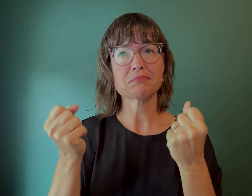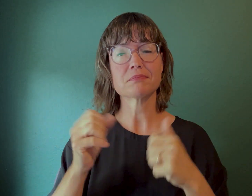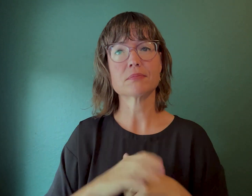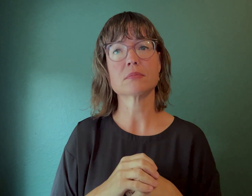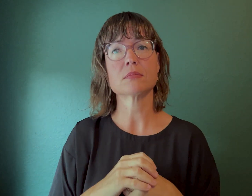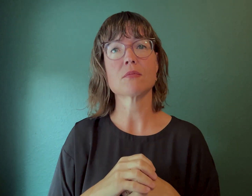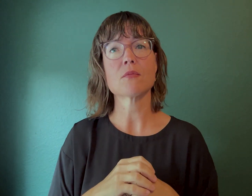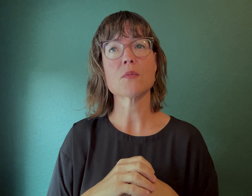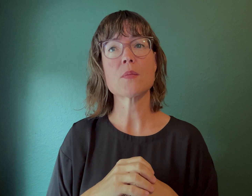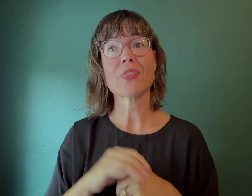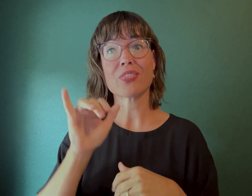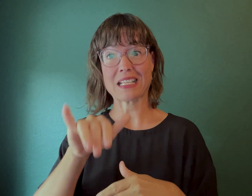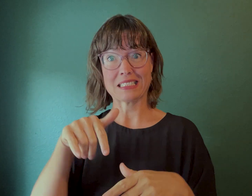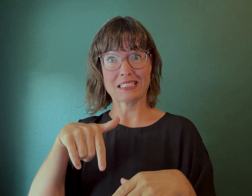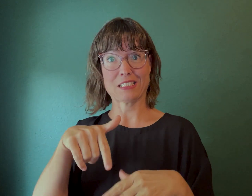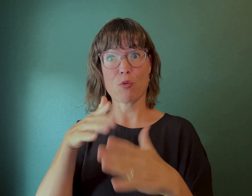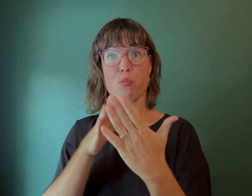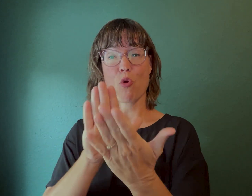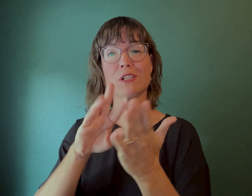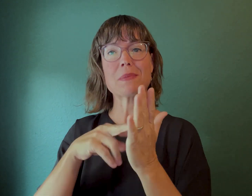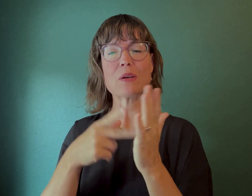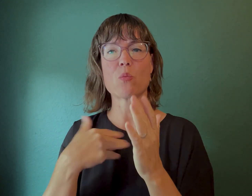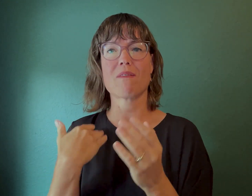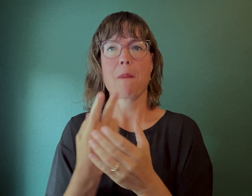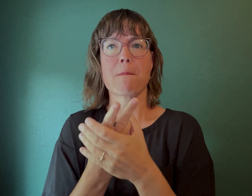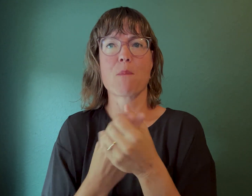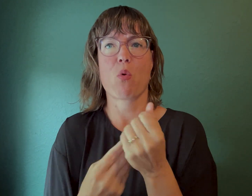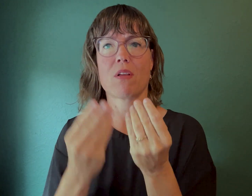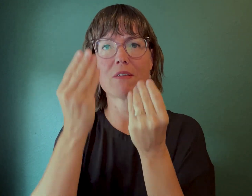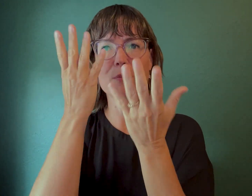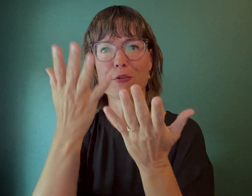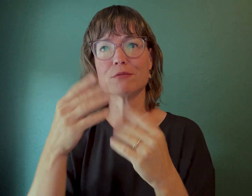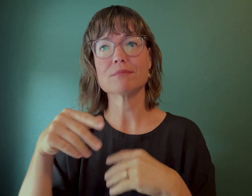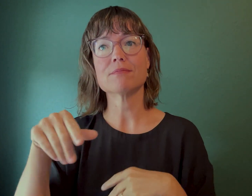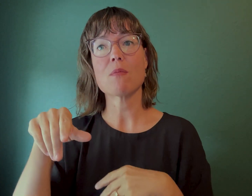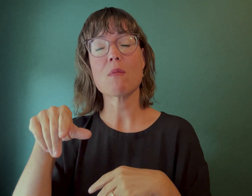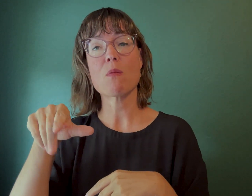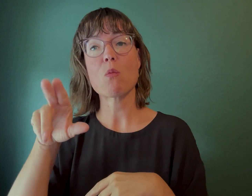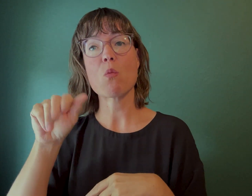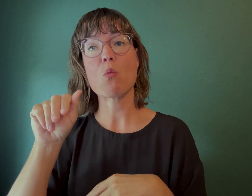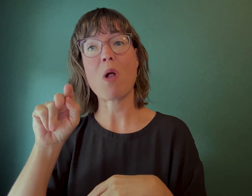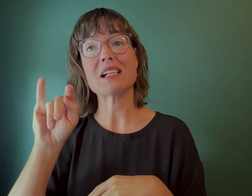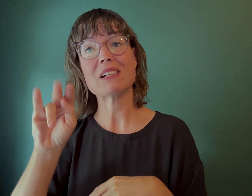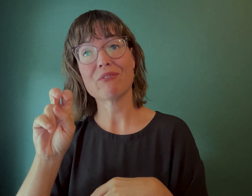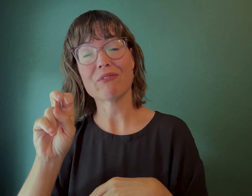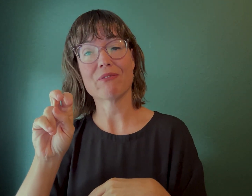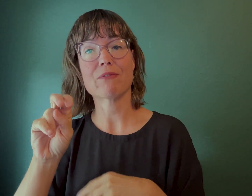in depth with complete details and any backstory to situations. This approach means